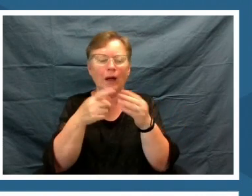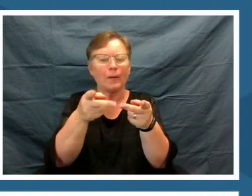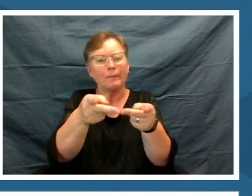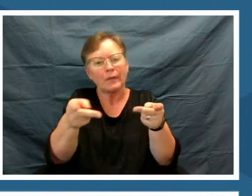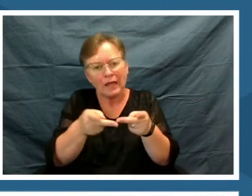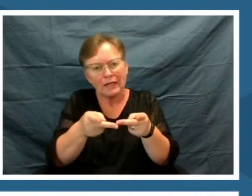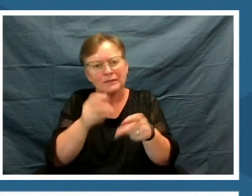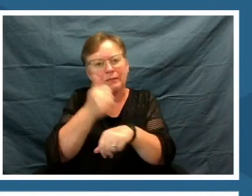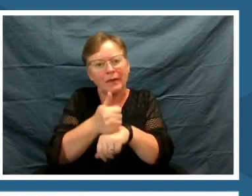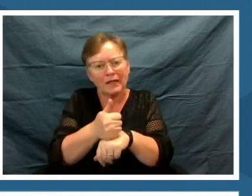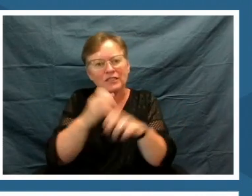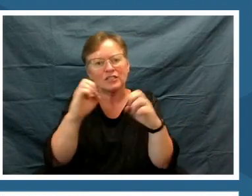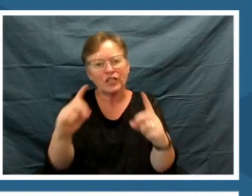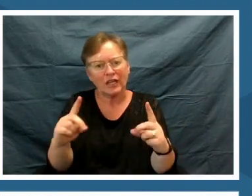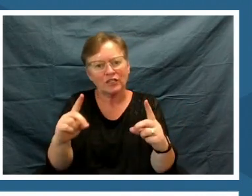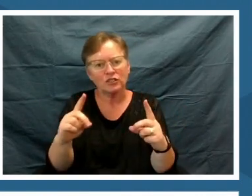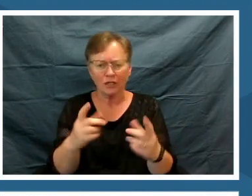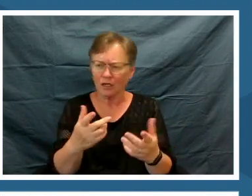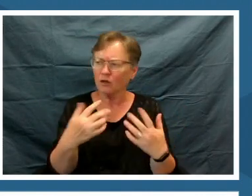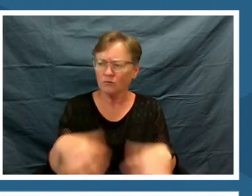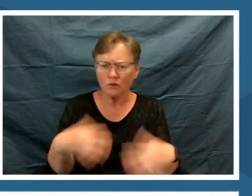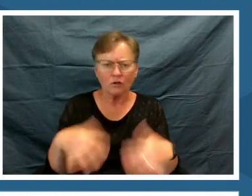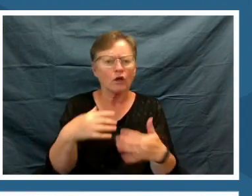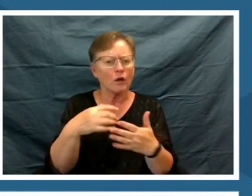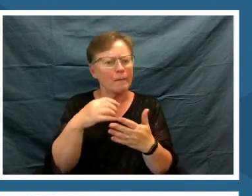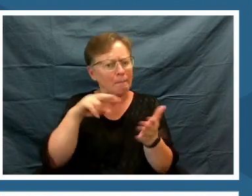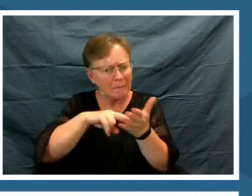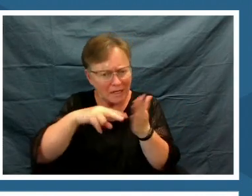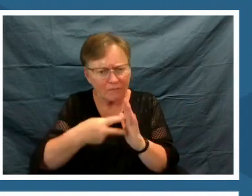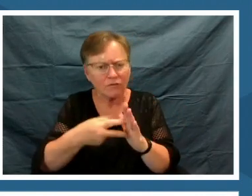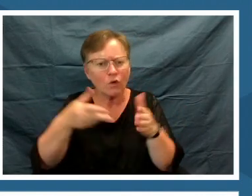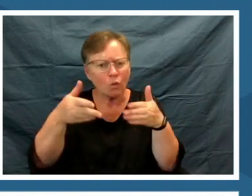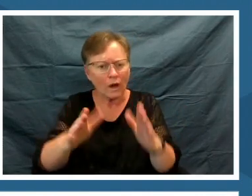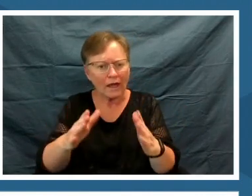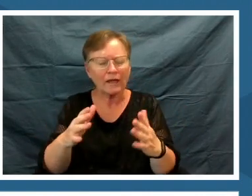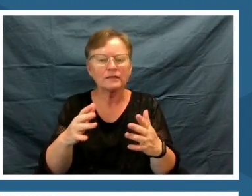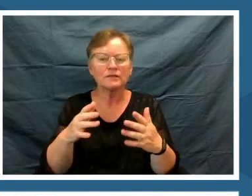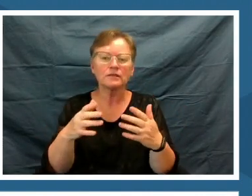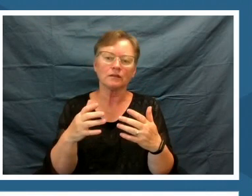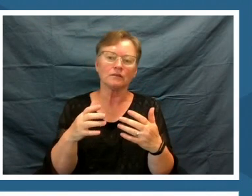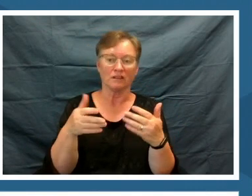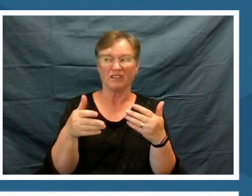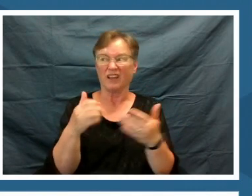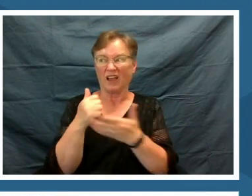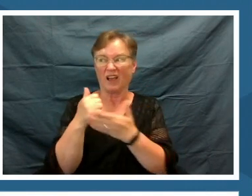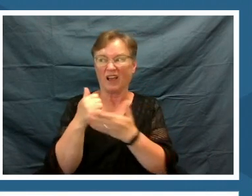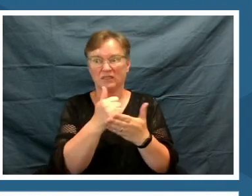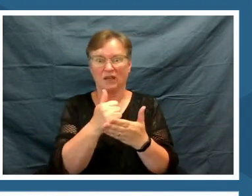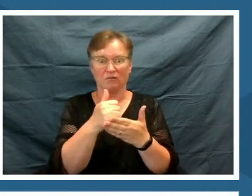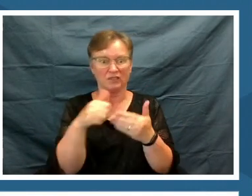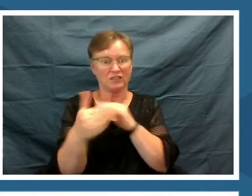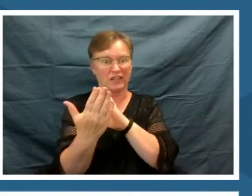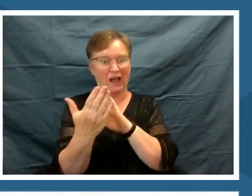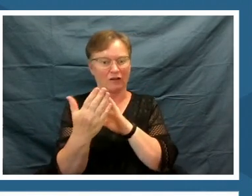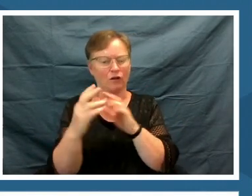and meaningful ways that allow them to tackle local questions and problems